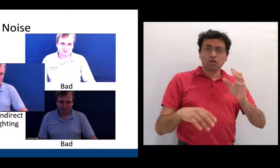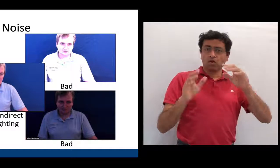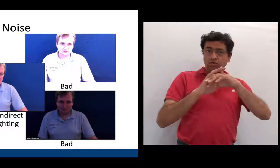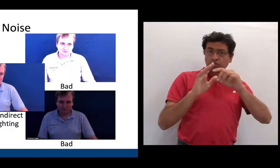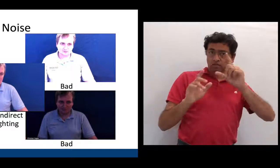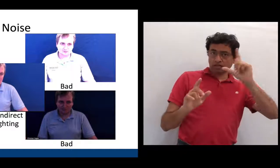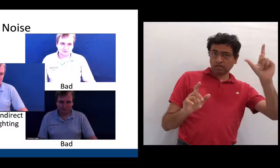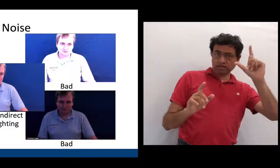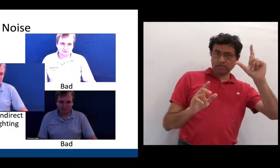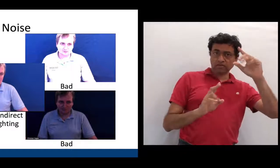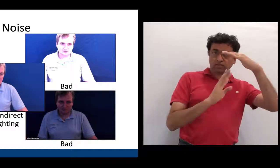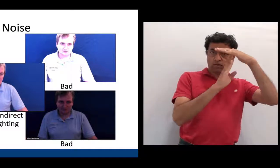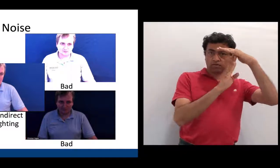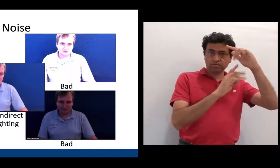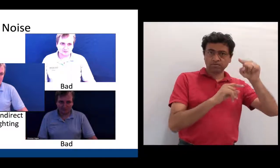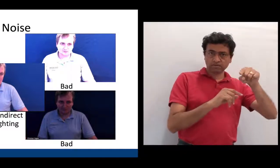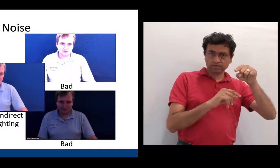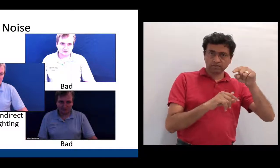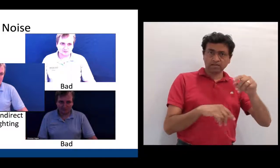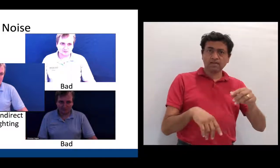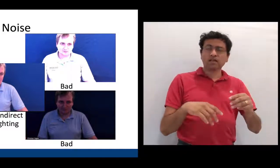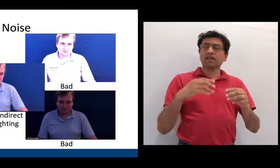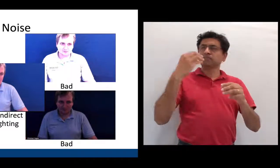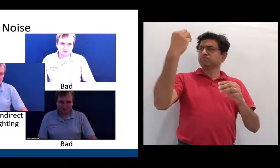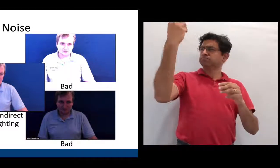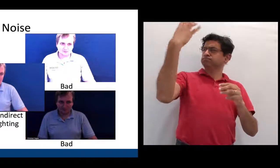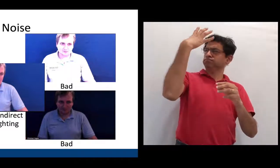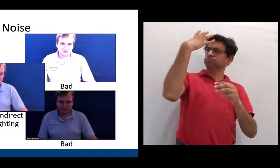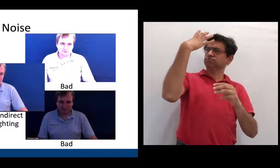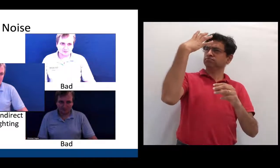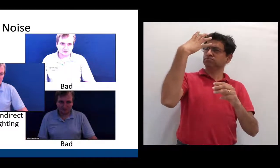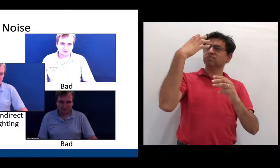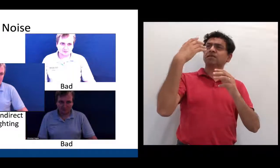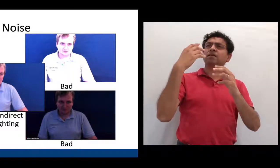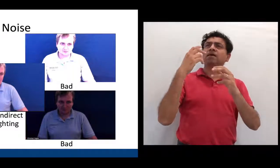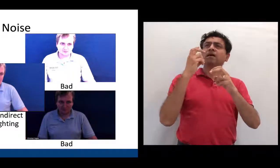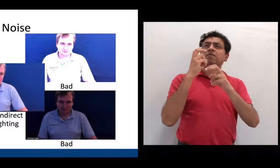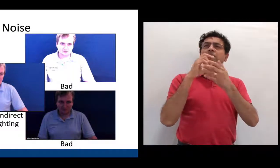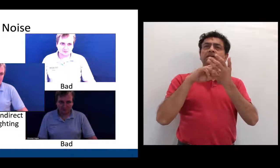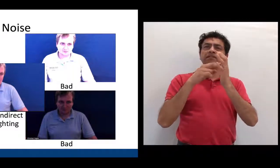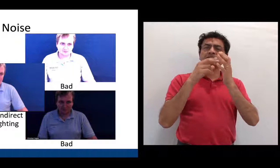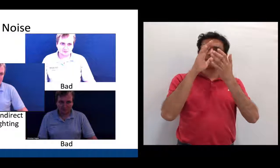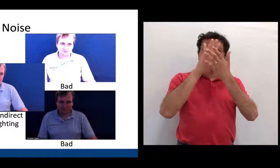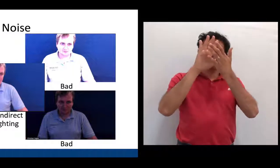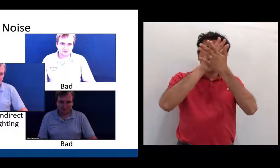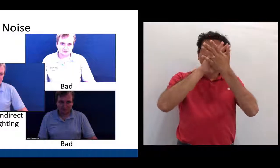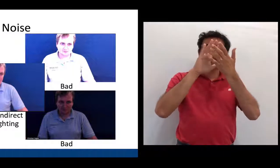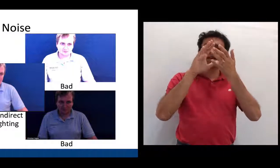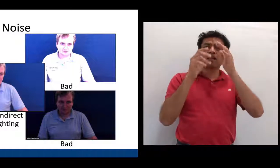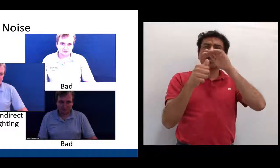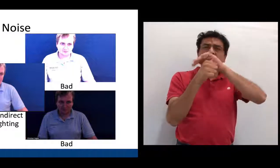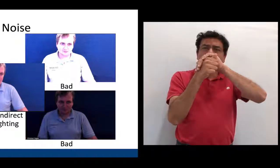On the top left, there is harsh direct lighting. This obscures some features, while others are visible.